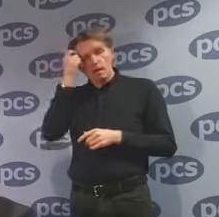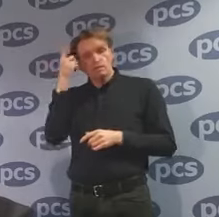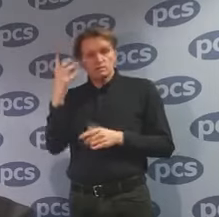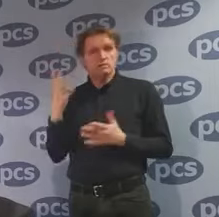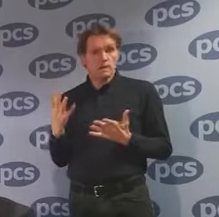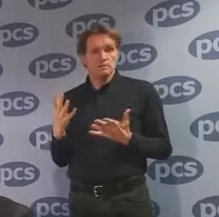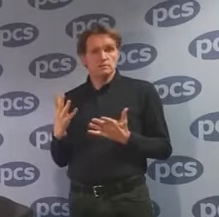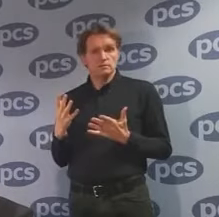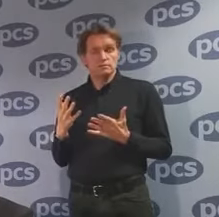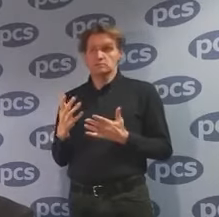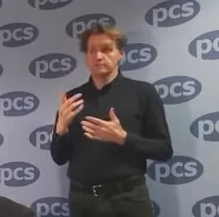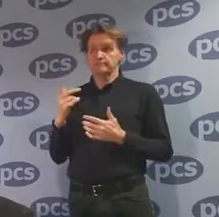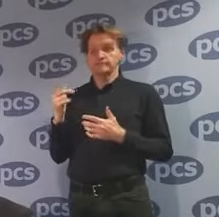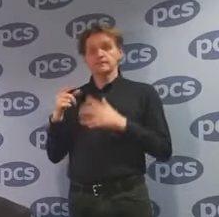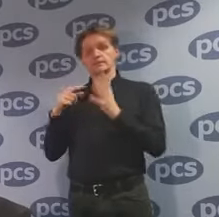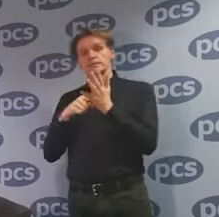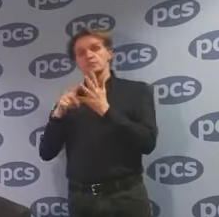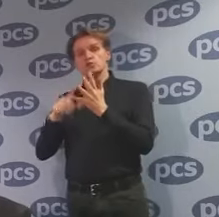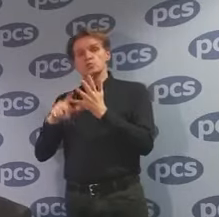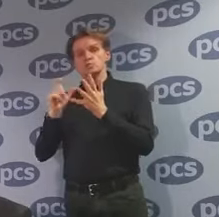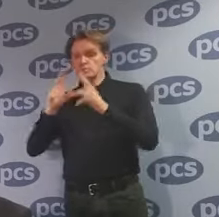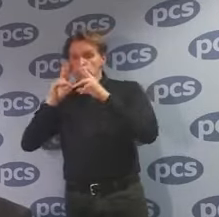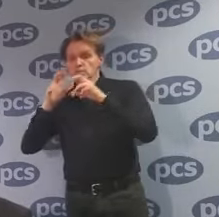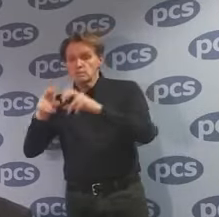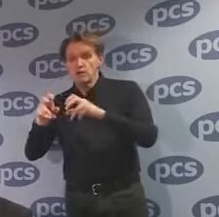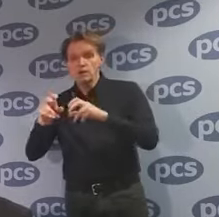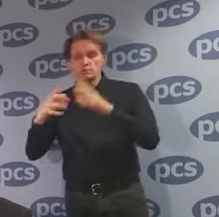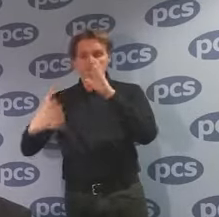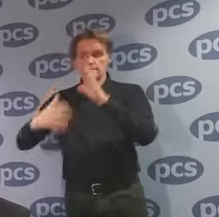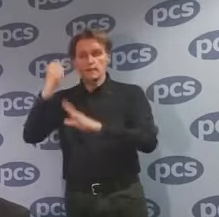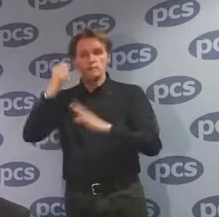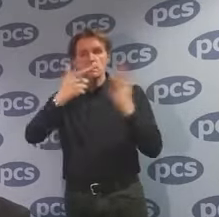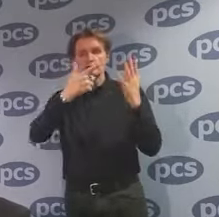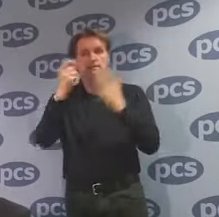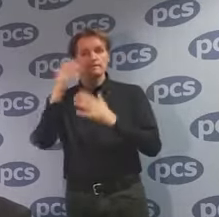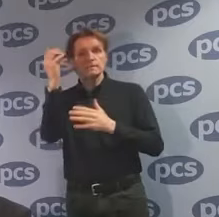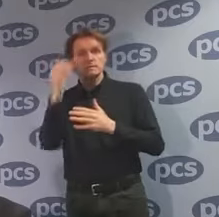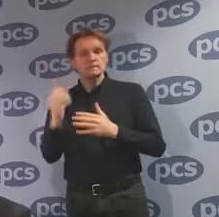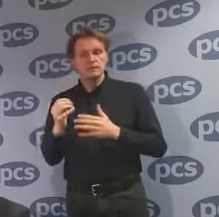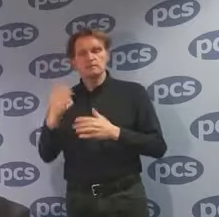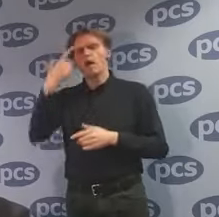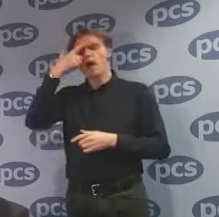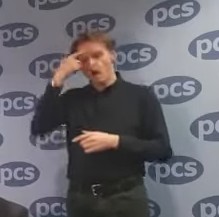70% of the public now support proper pay raises for all public sector workers and